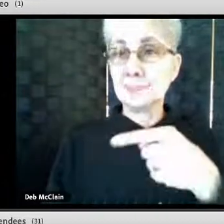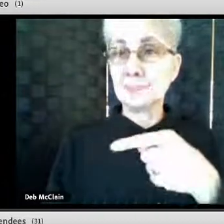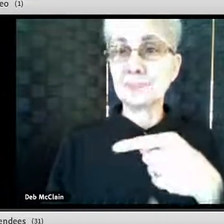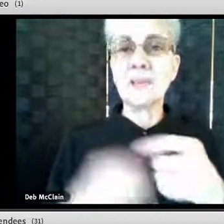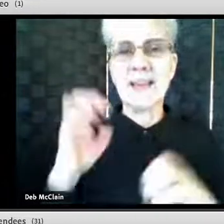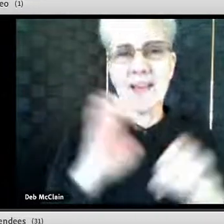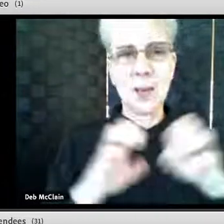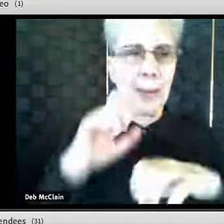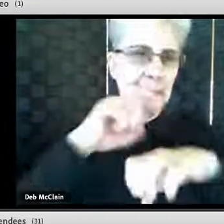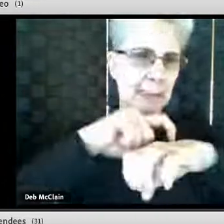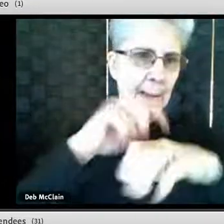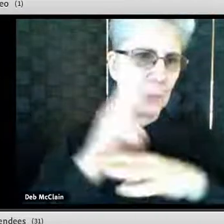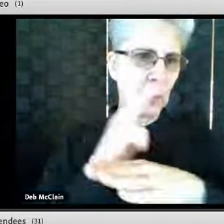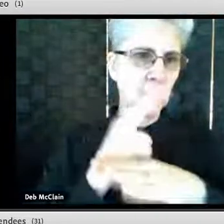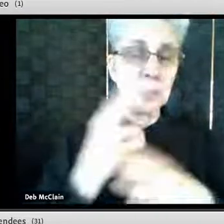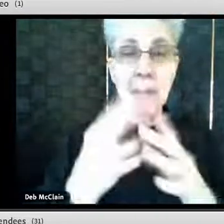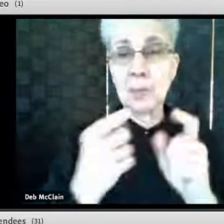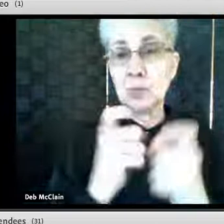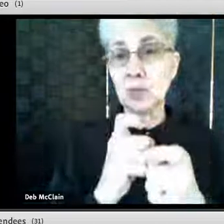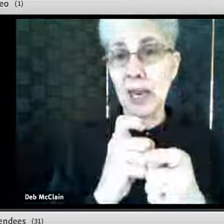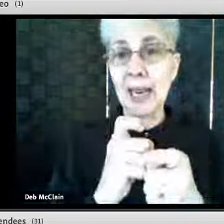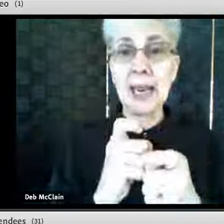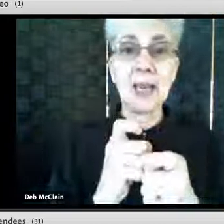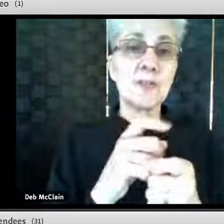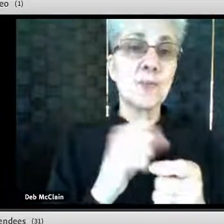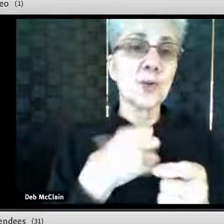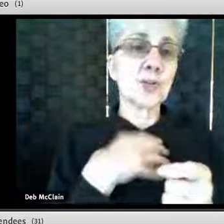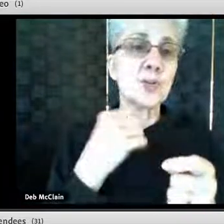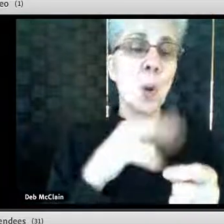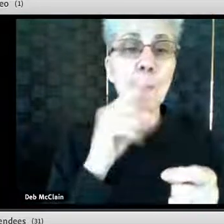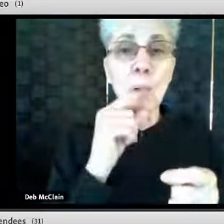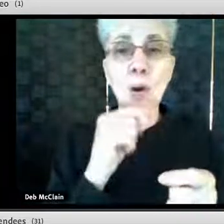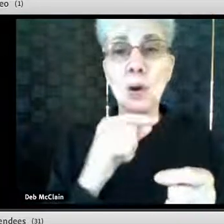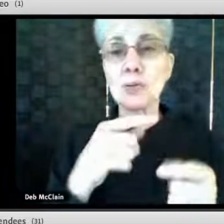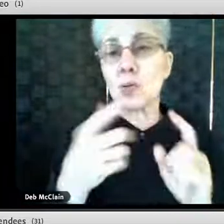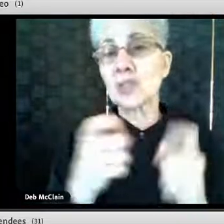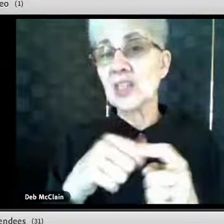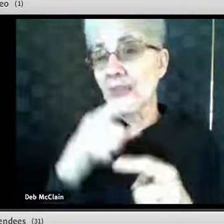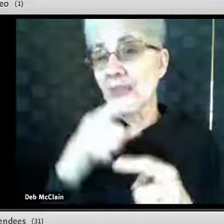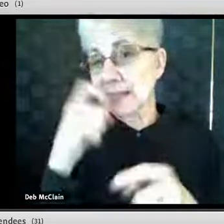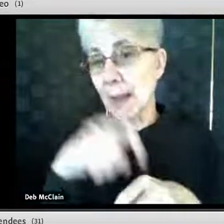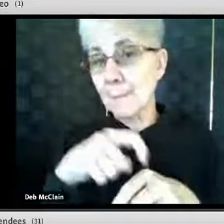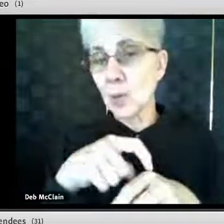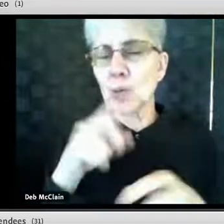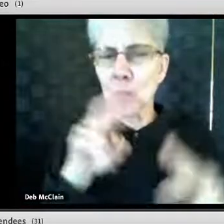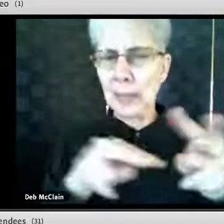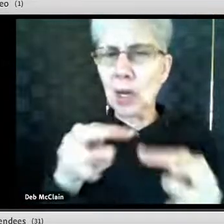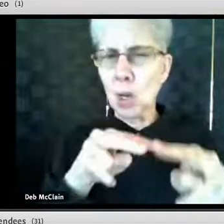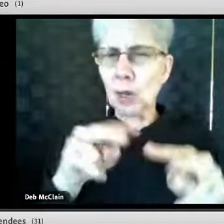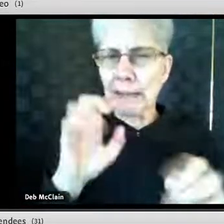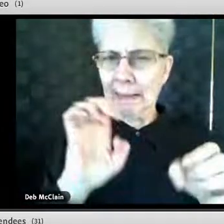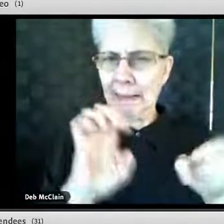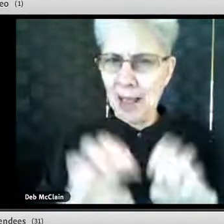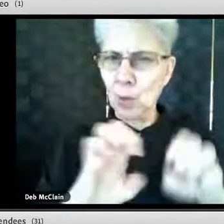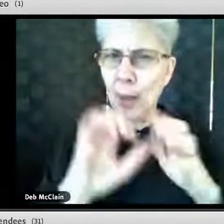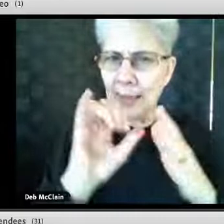And again, evaluating timing, maybe you changed for snow birds. Maybe you change in the summer. You can even look at that kind of stuff